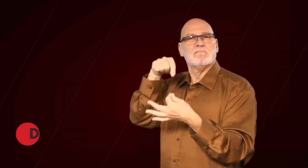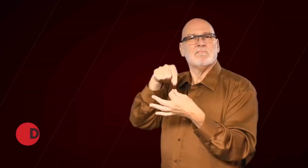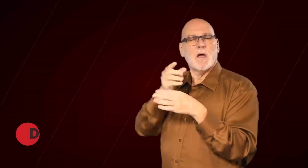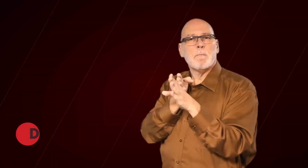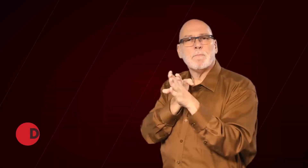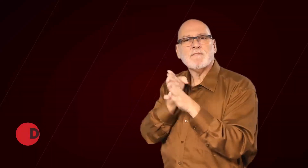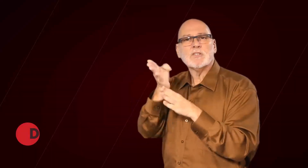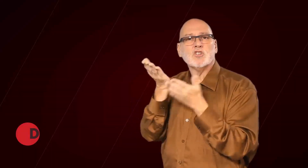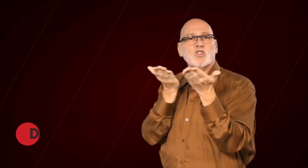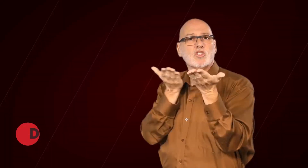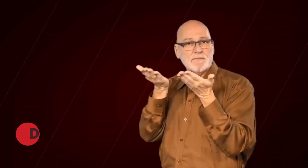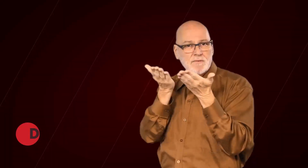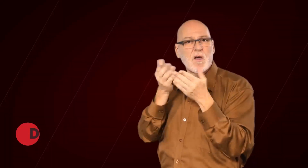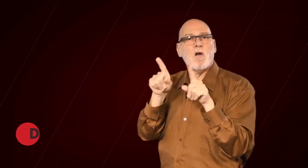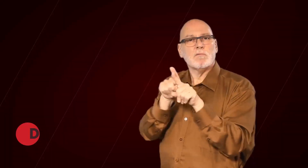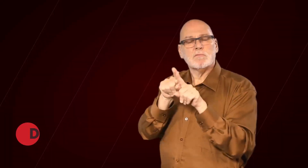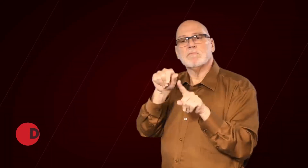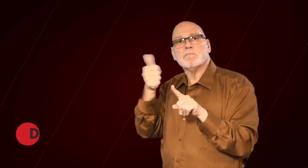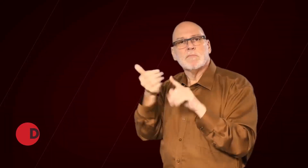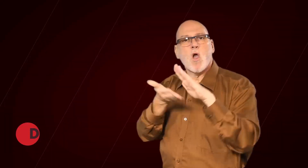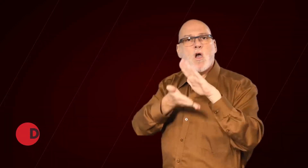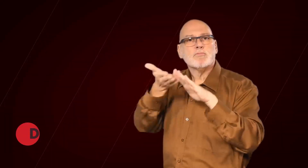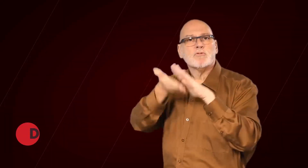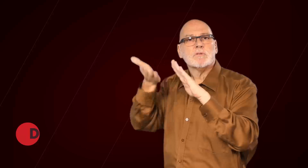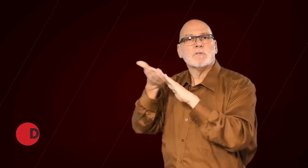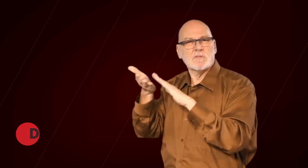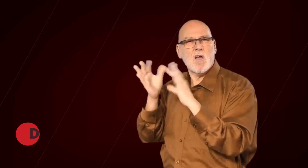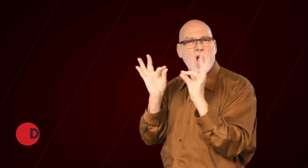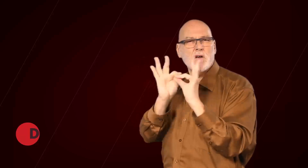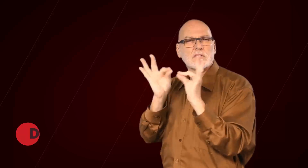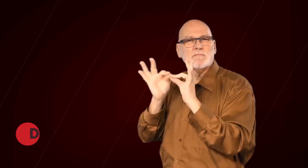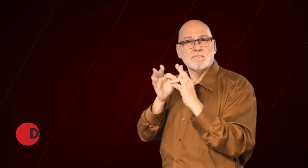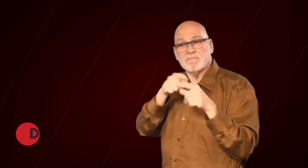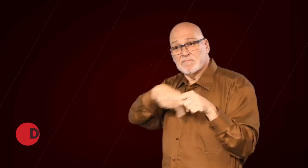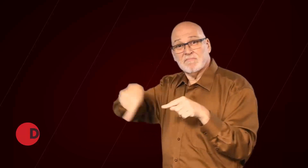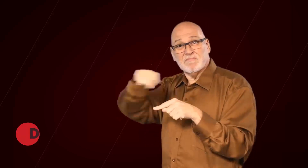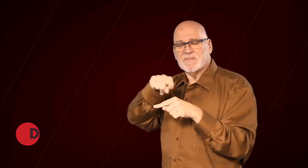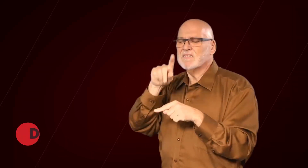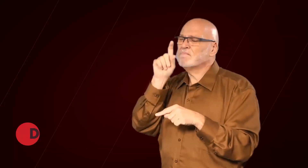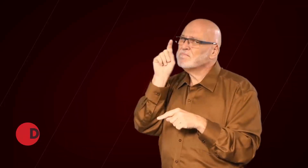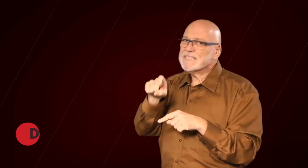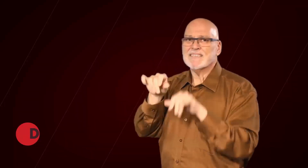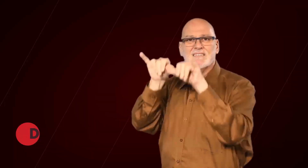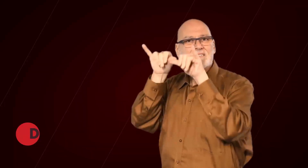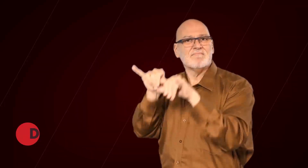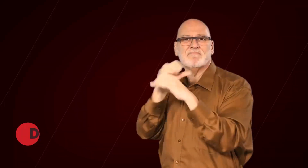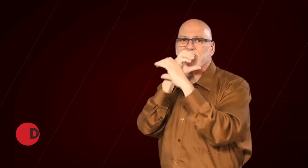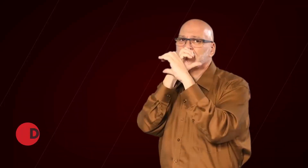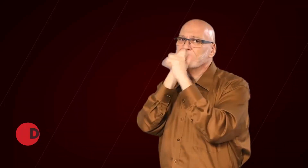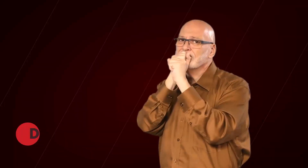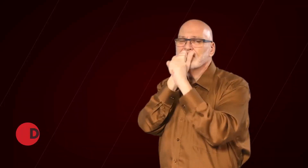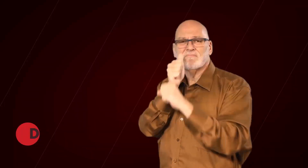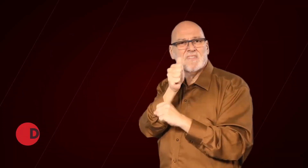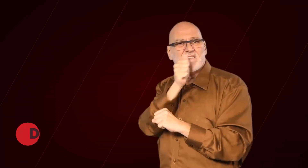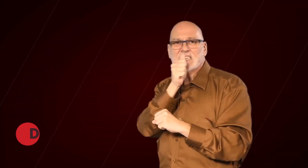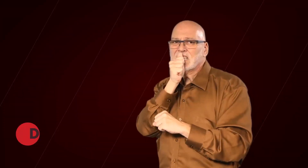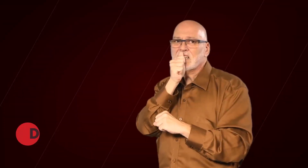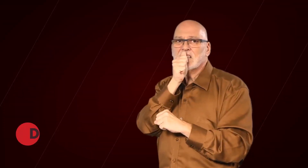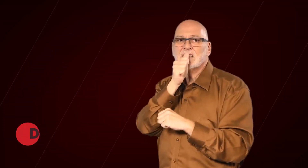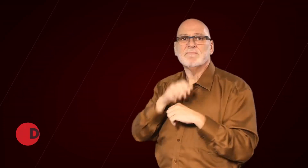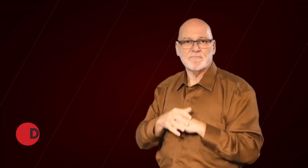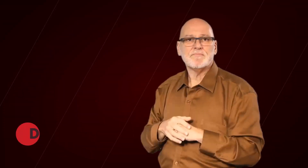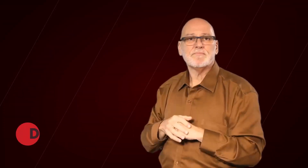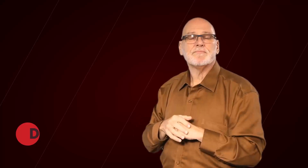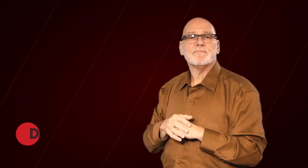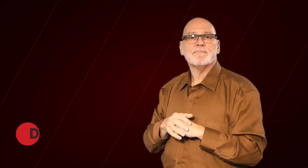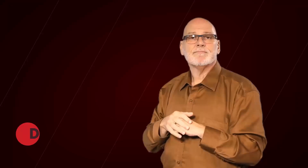Professional Services and Operations Costs both be kept confidential.